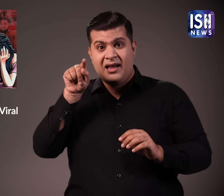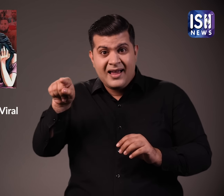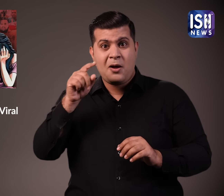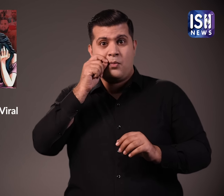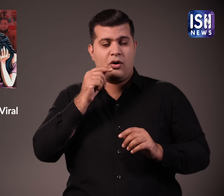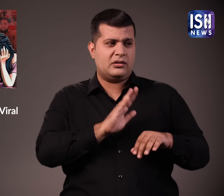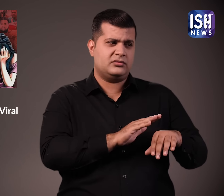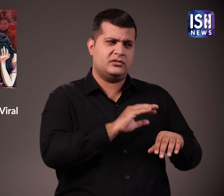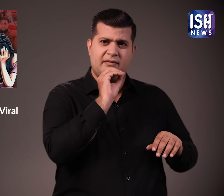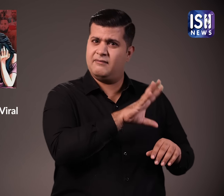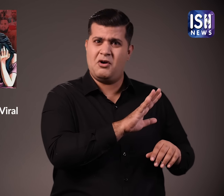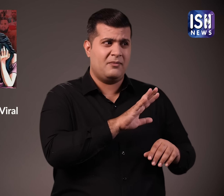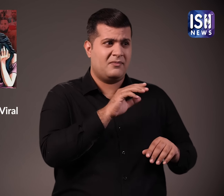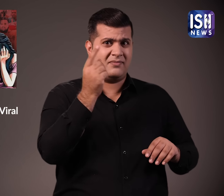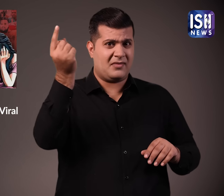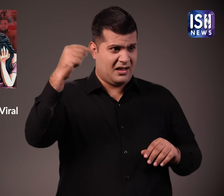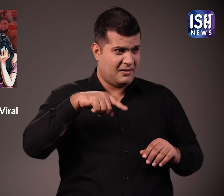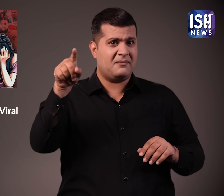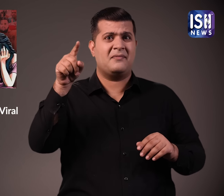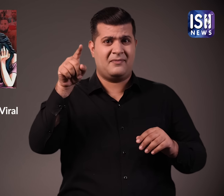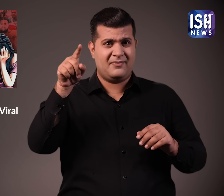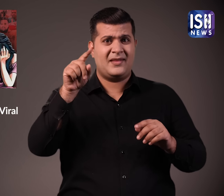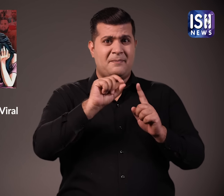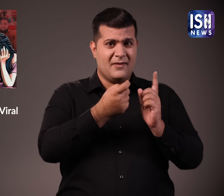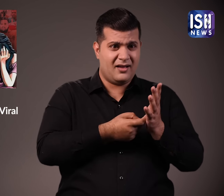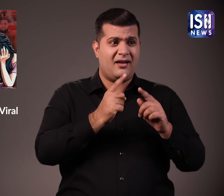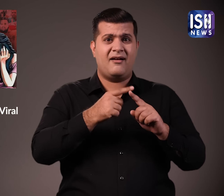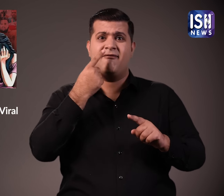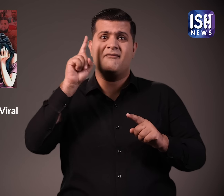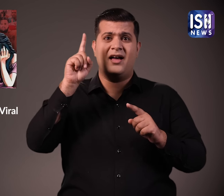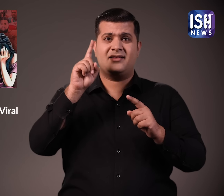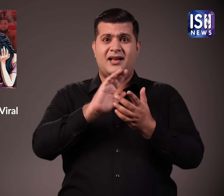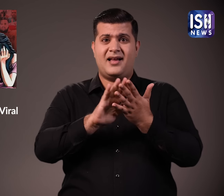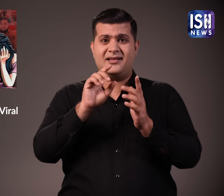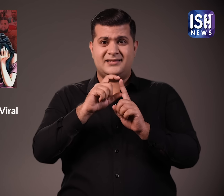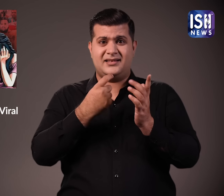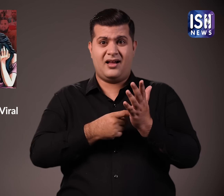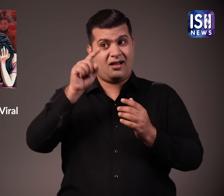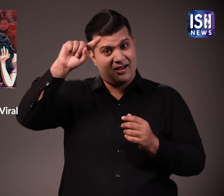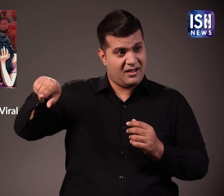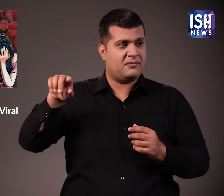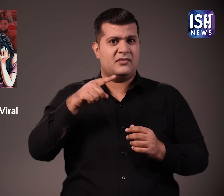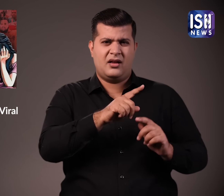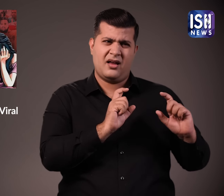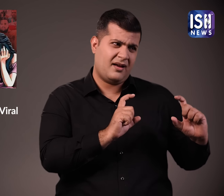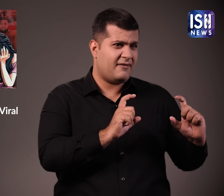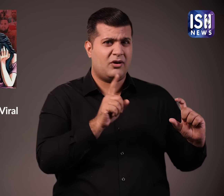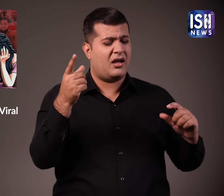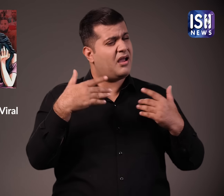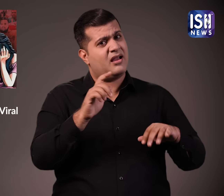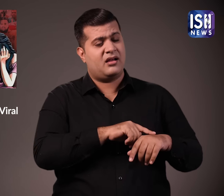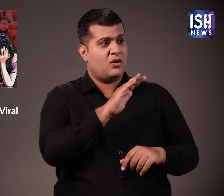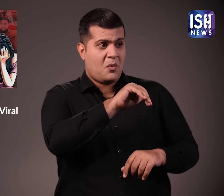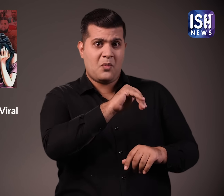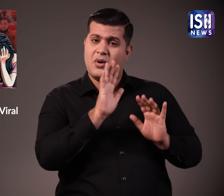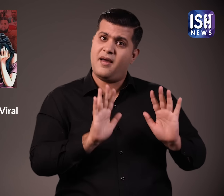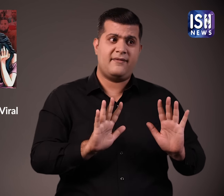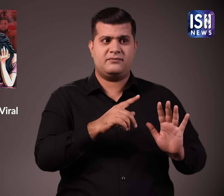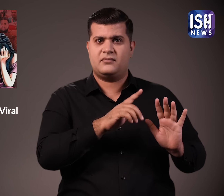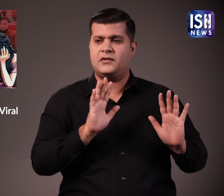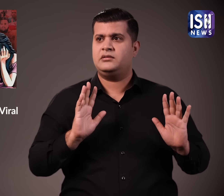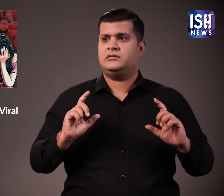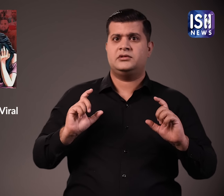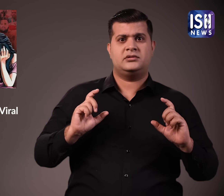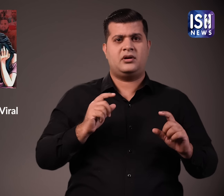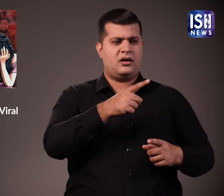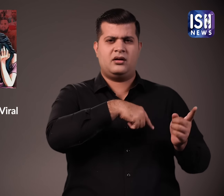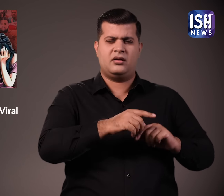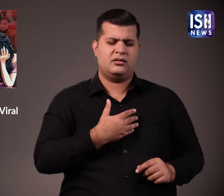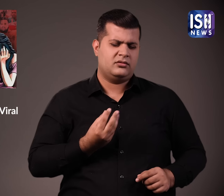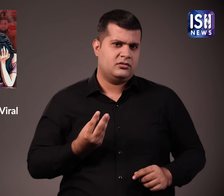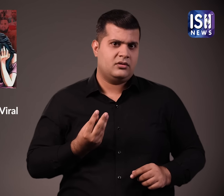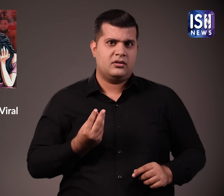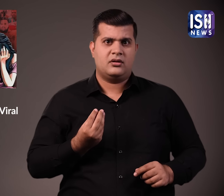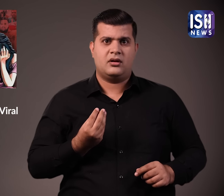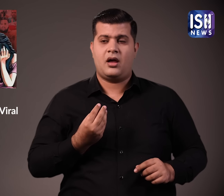who asked the females to be careful. All of them were scared.